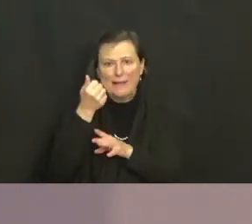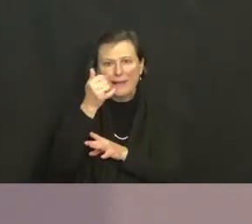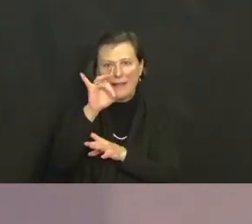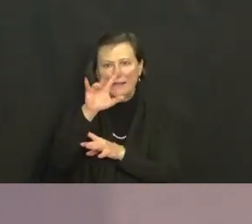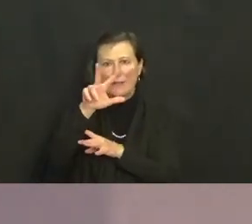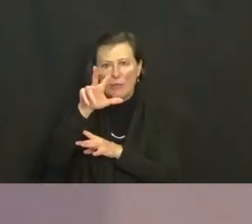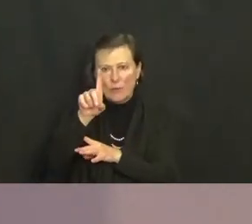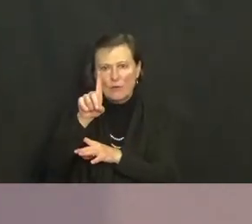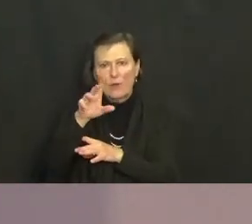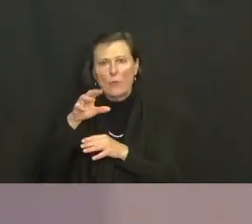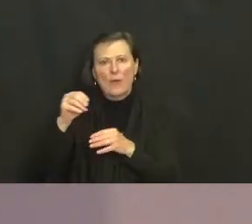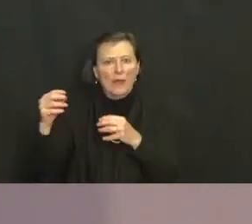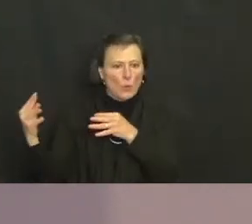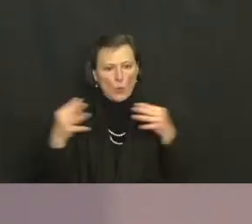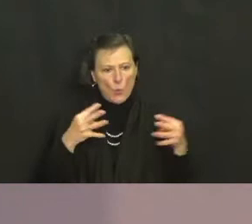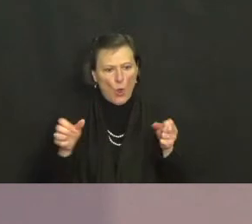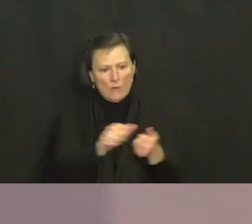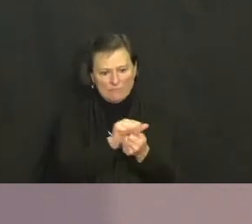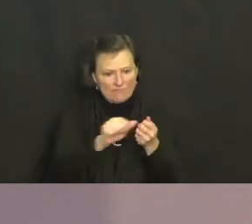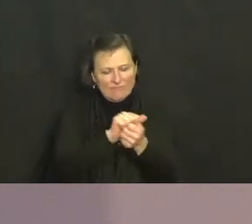The massacres of blacks that ensued after that.